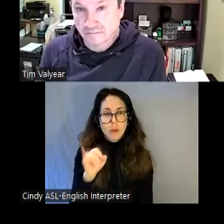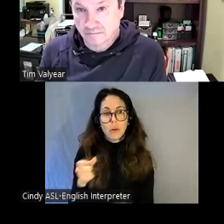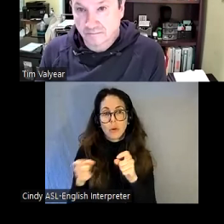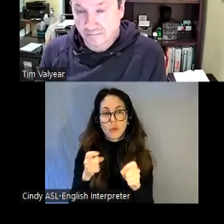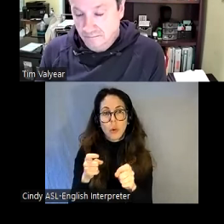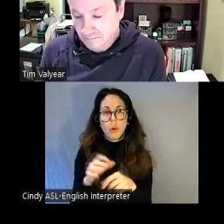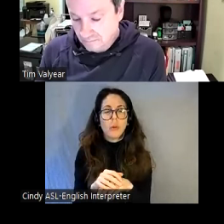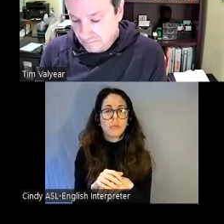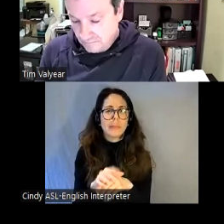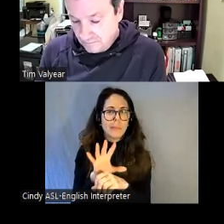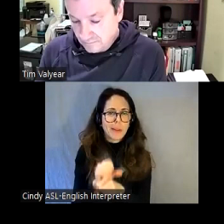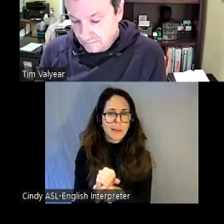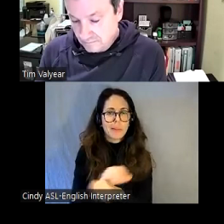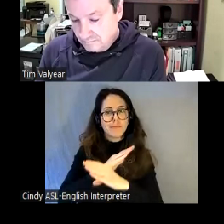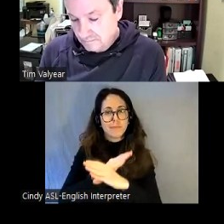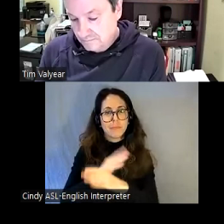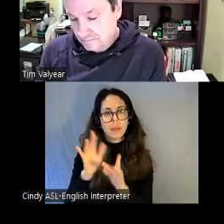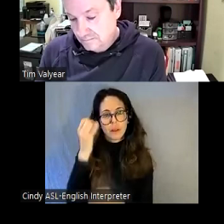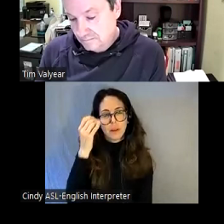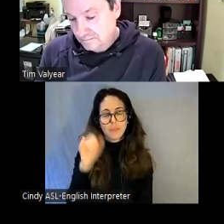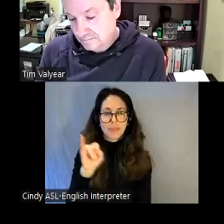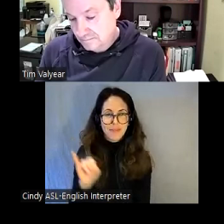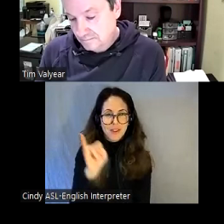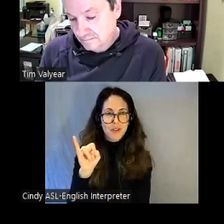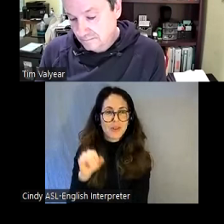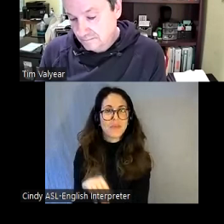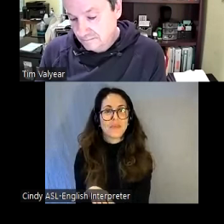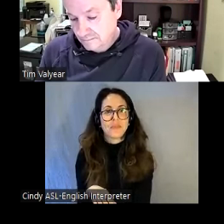requirements, the importance of infection control and